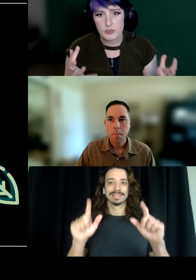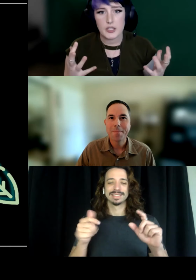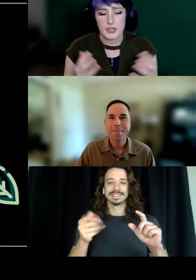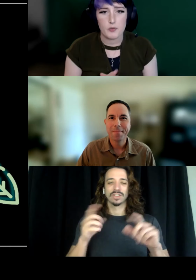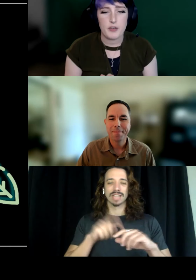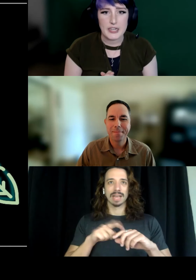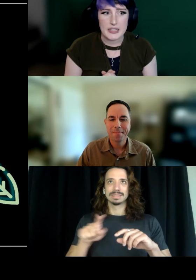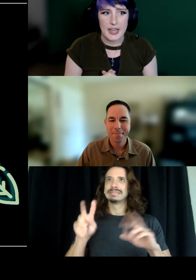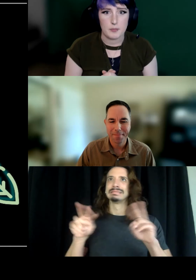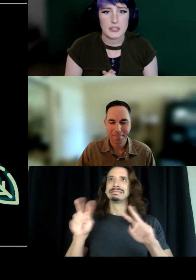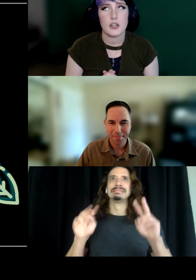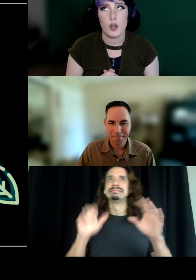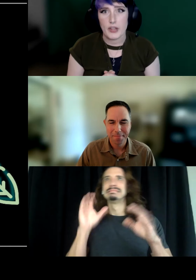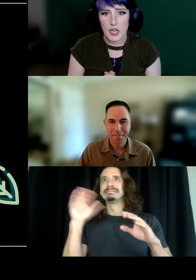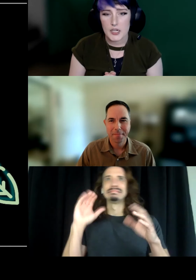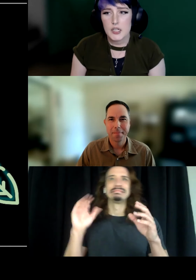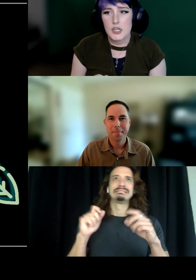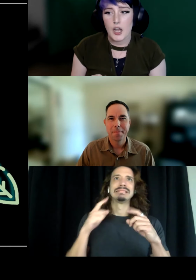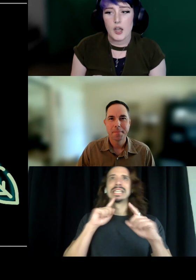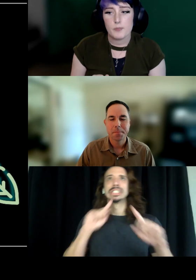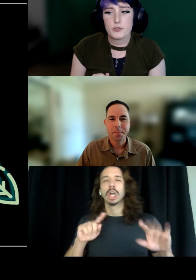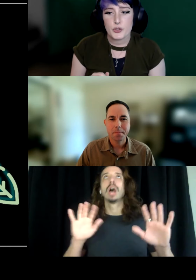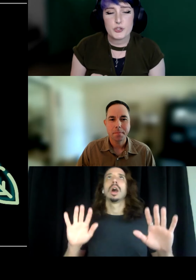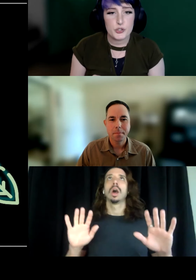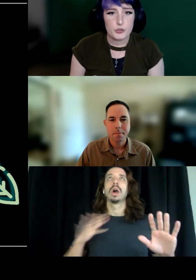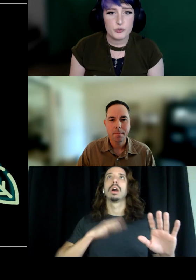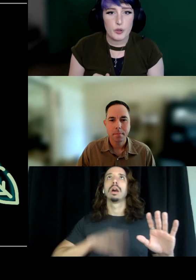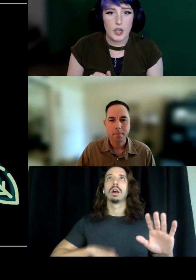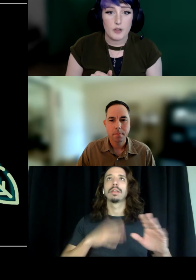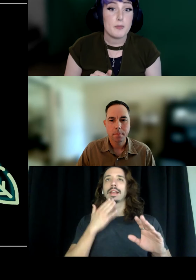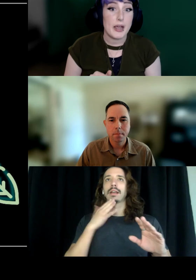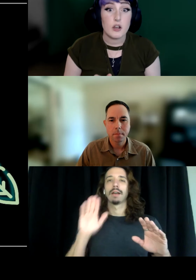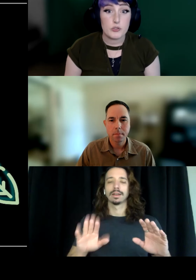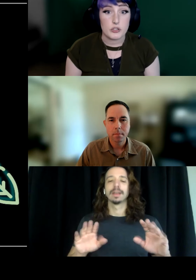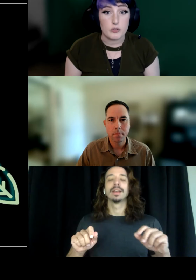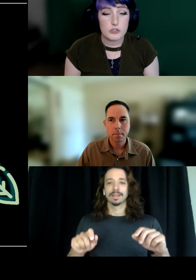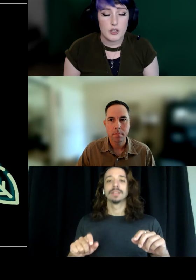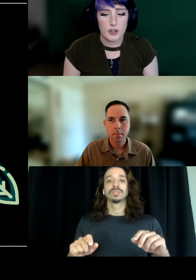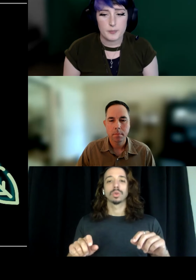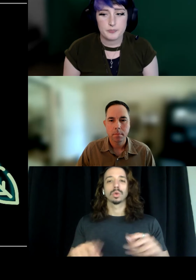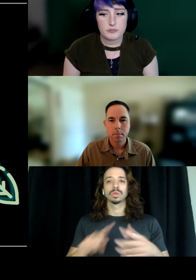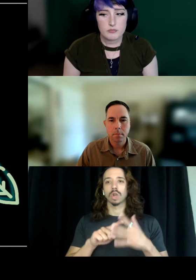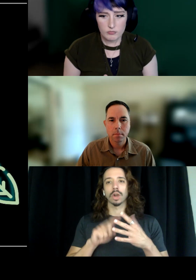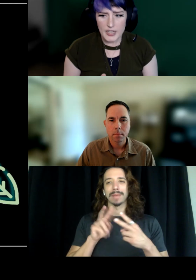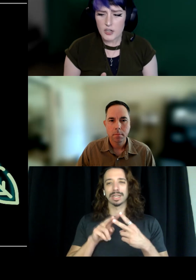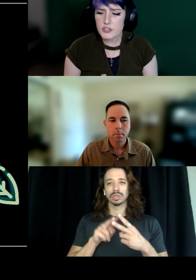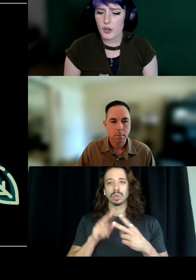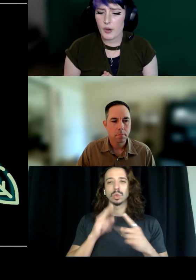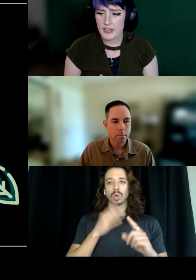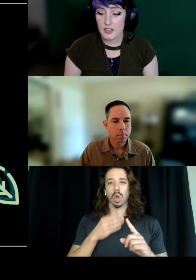then you know finding that and being like "oh thank God". So those are two of my go-to's. And also I